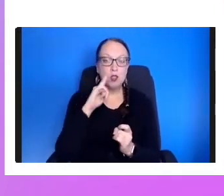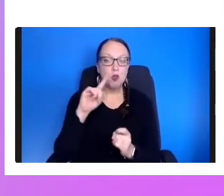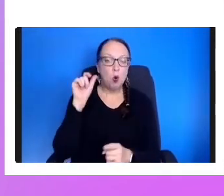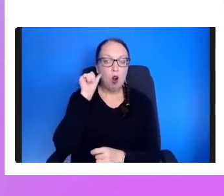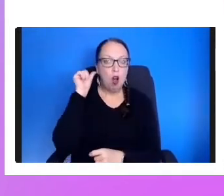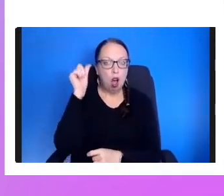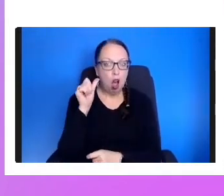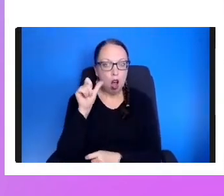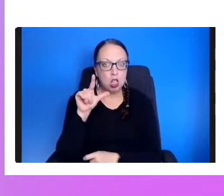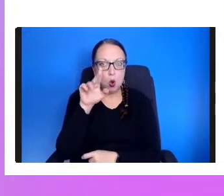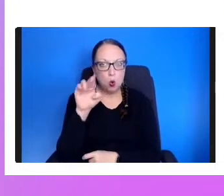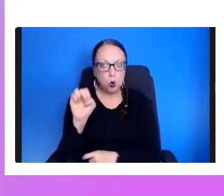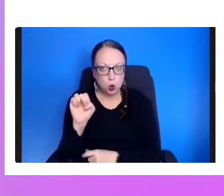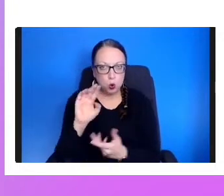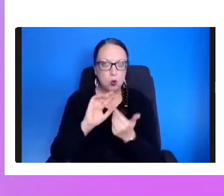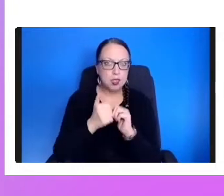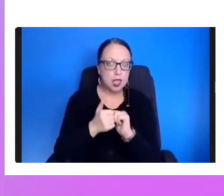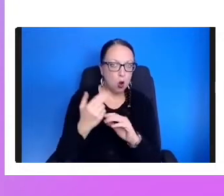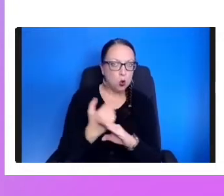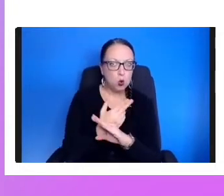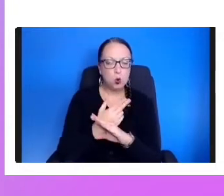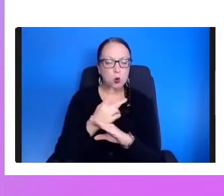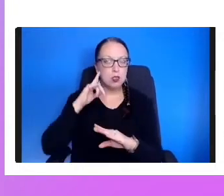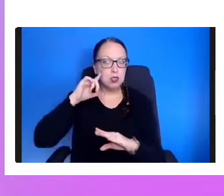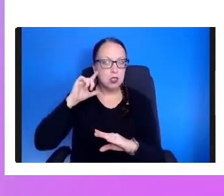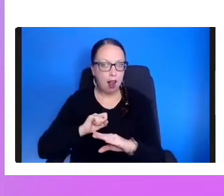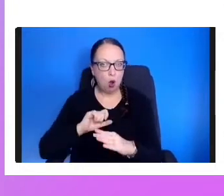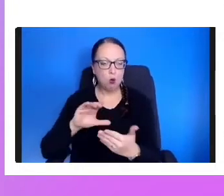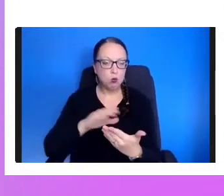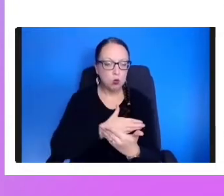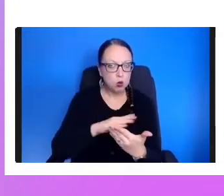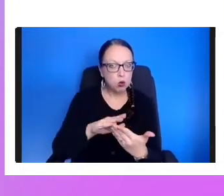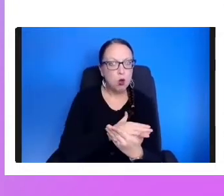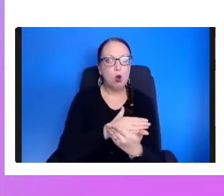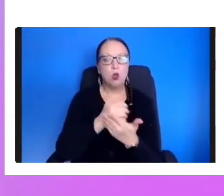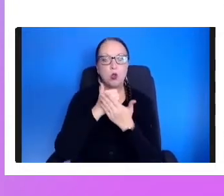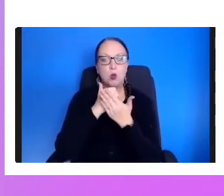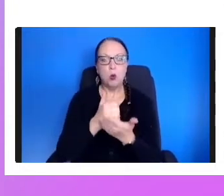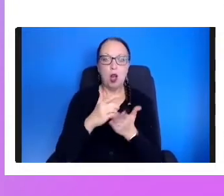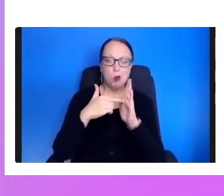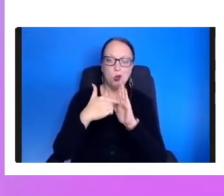how to use audio in a way to help illustrate the passage of time for example.